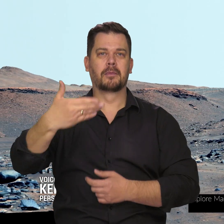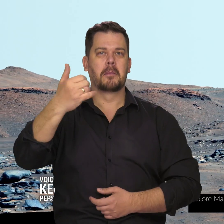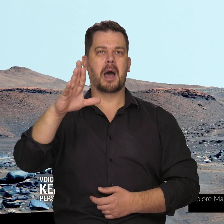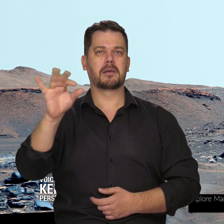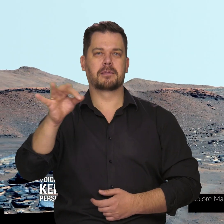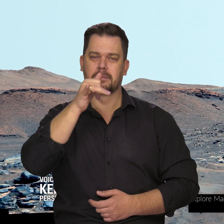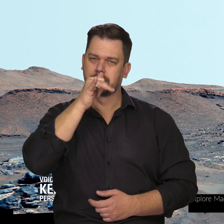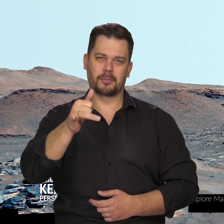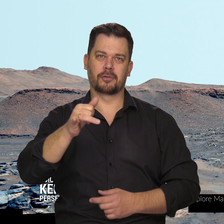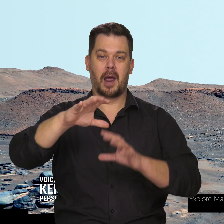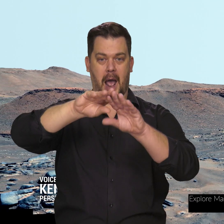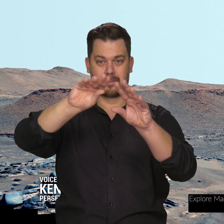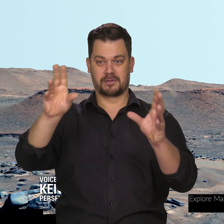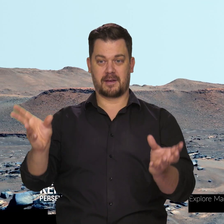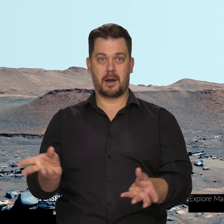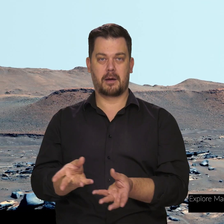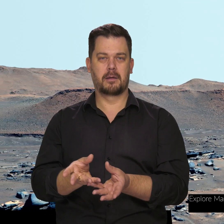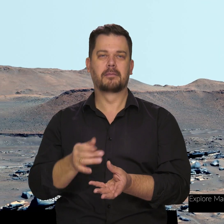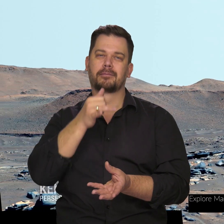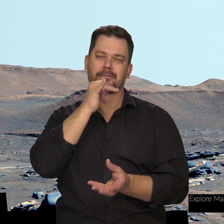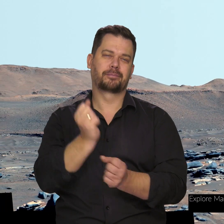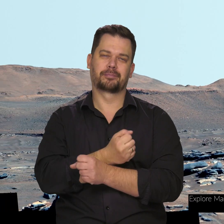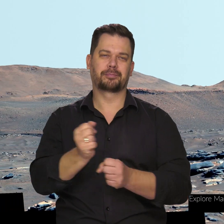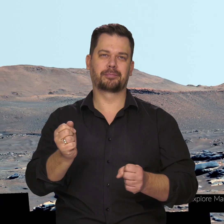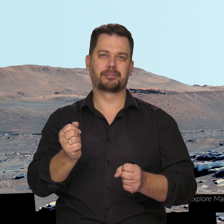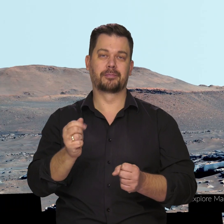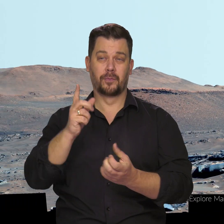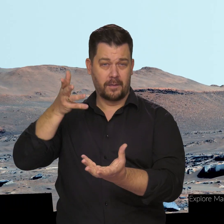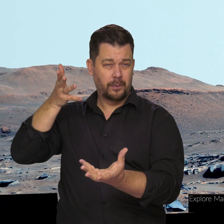prevents Mars from maintaining as dense an atmosphere as Earth's.